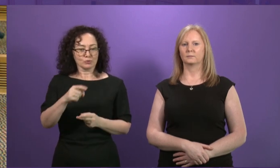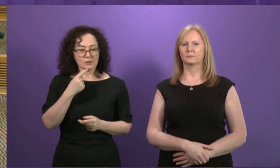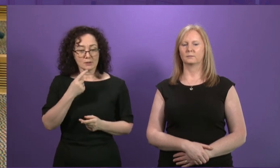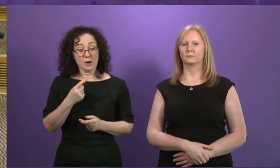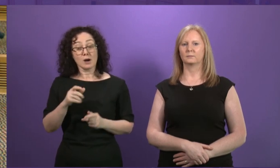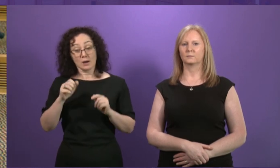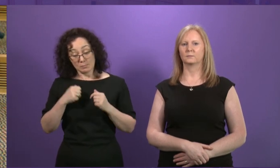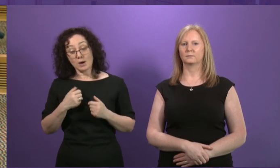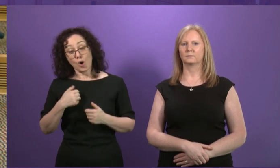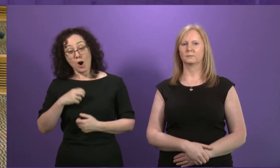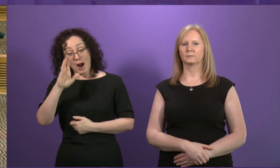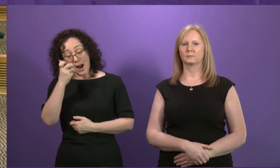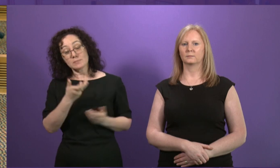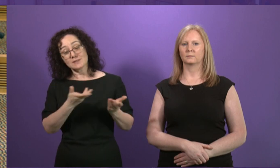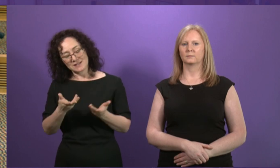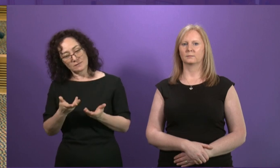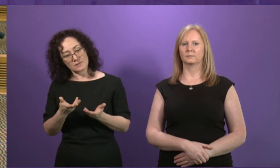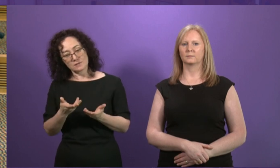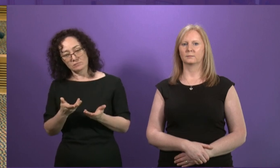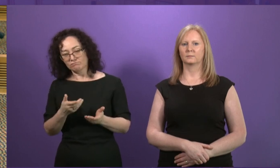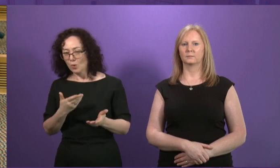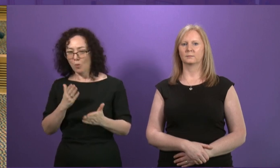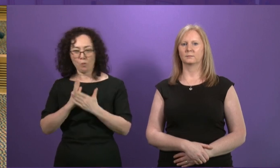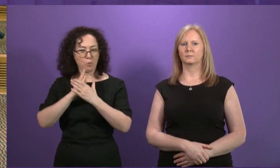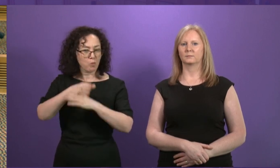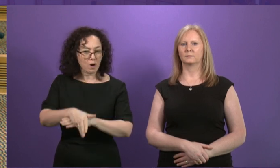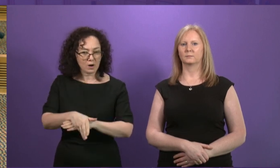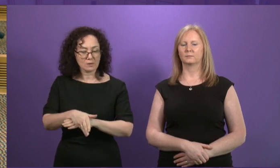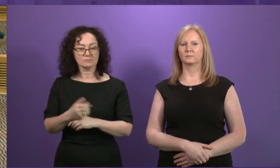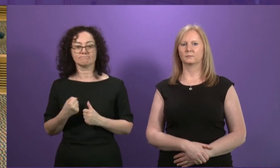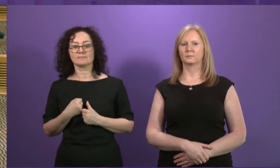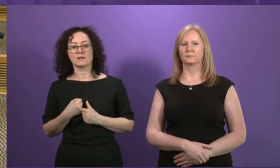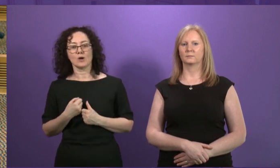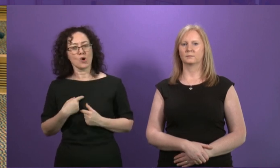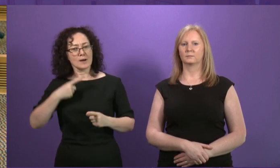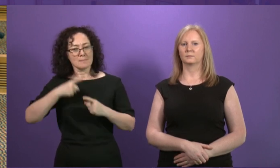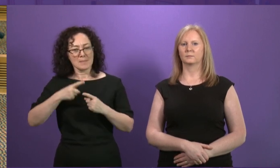job day in and day out, and our accident and emergency services, though they face considerable